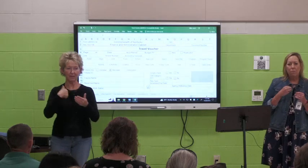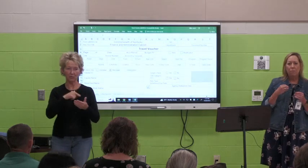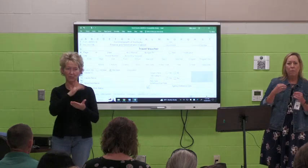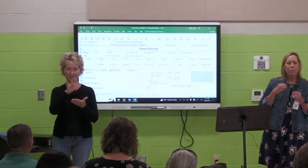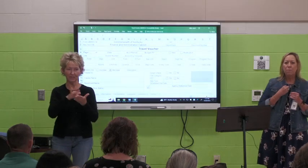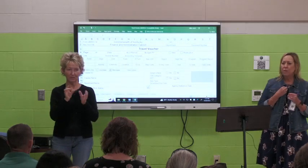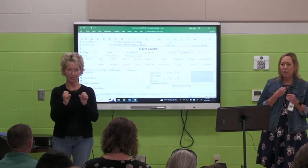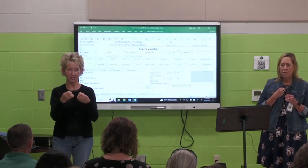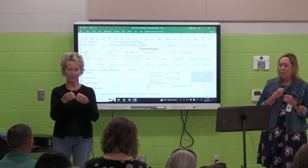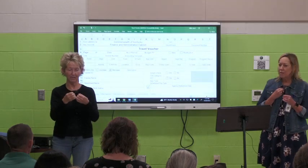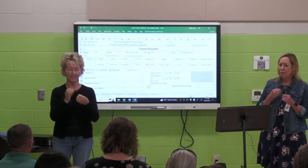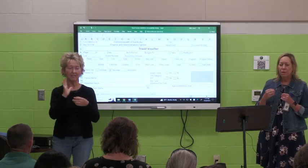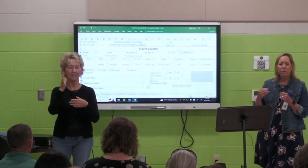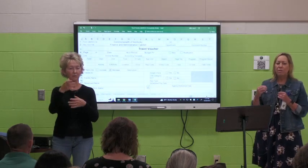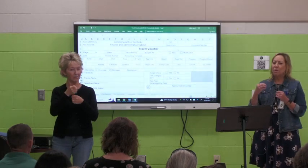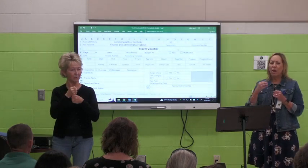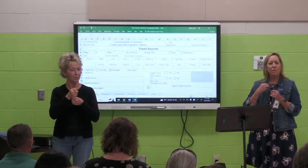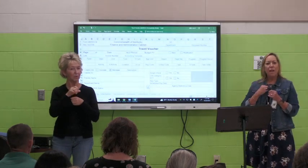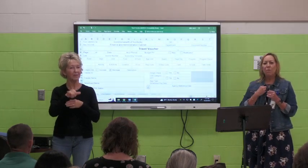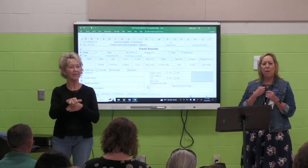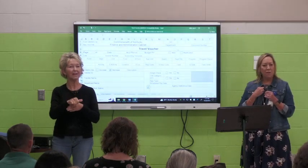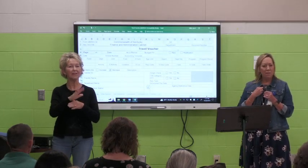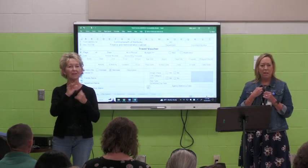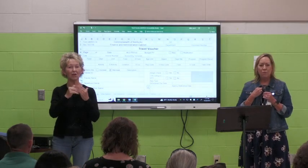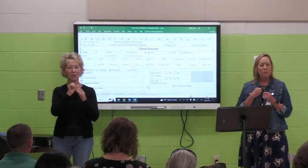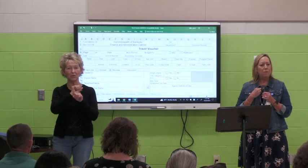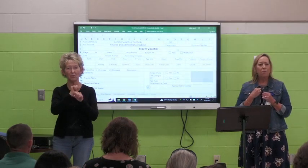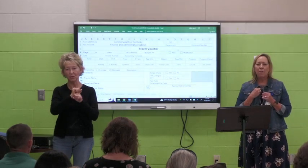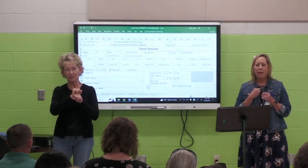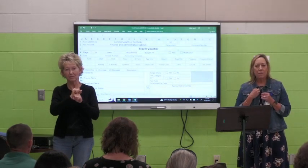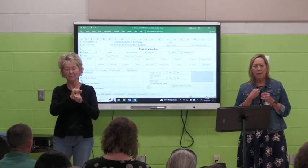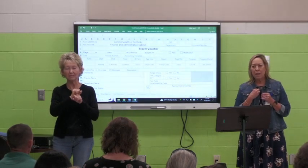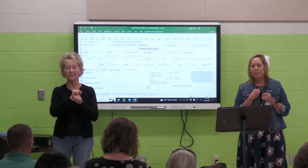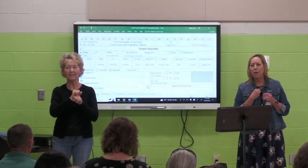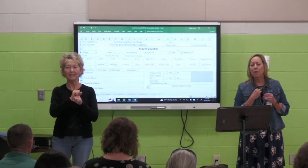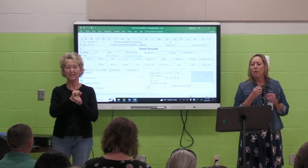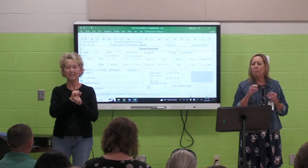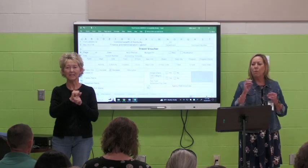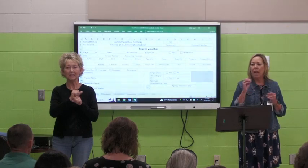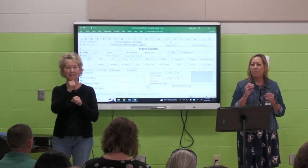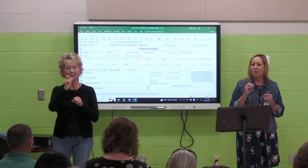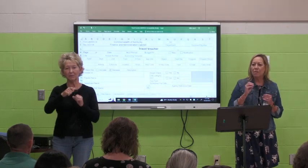and we'll procure it we'll do all of that work and you you don't have to be an expert but we have to